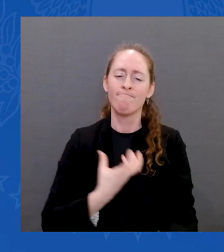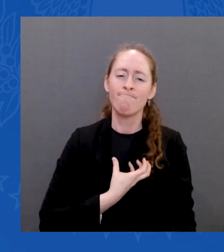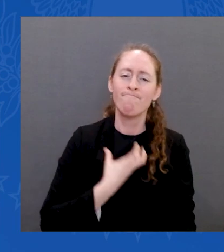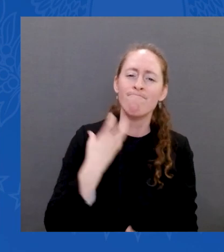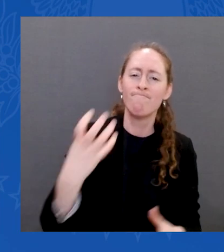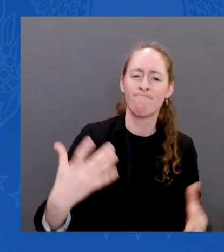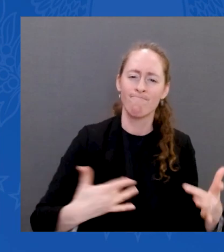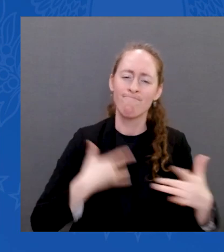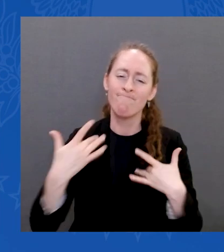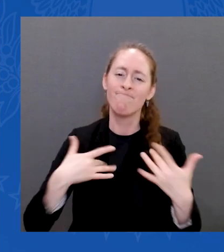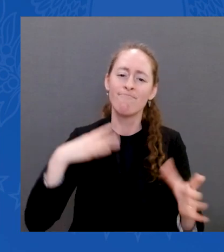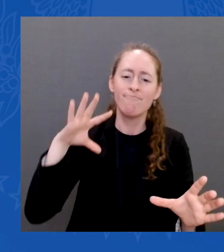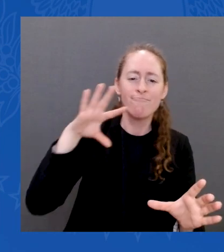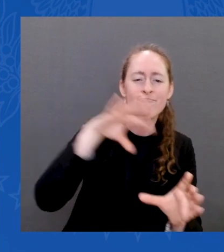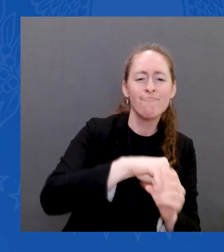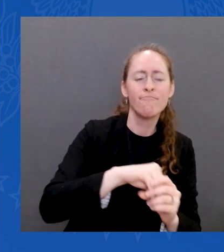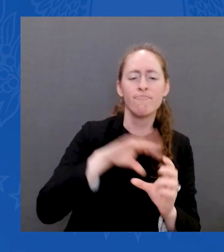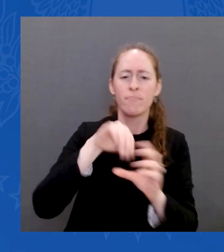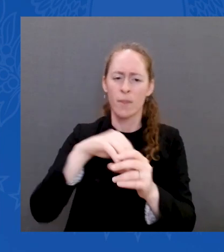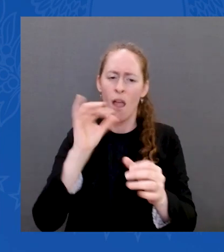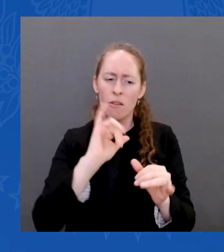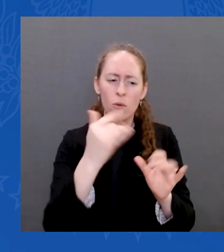the sheer power of your presence.